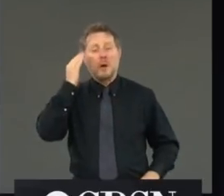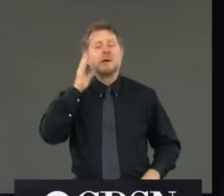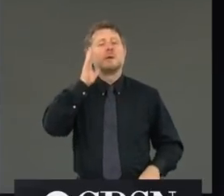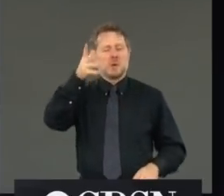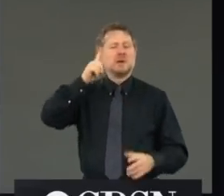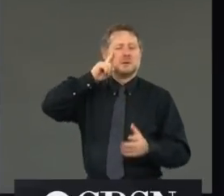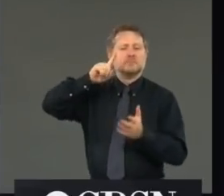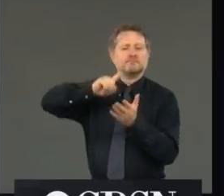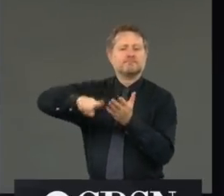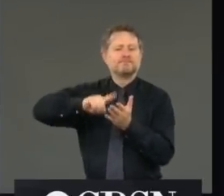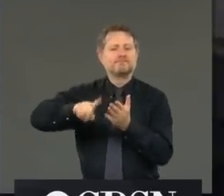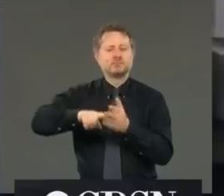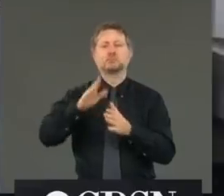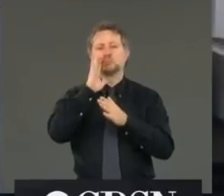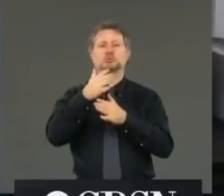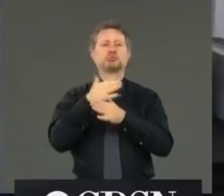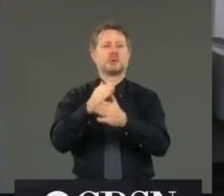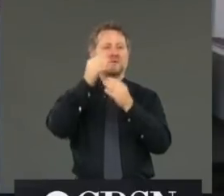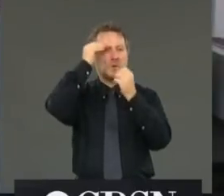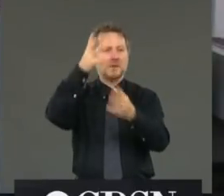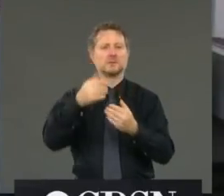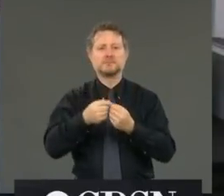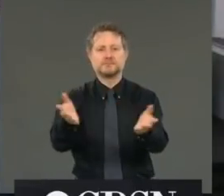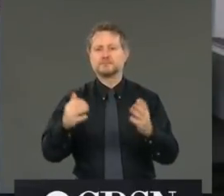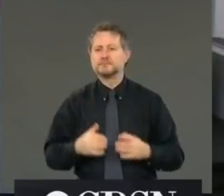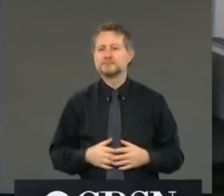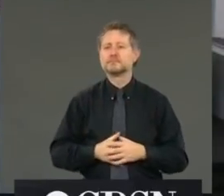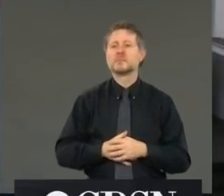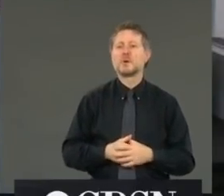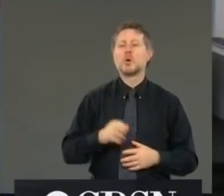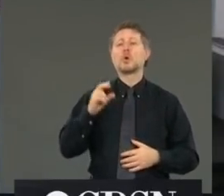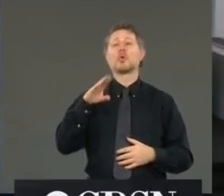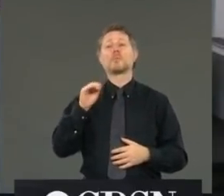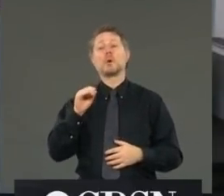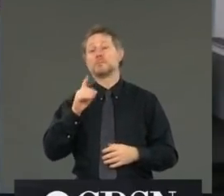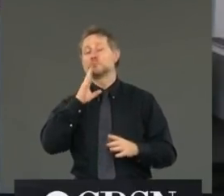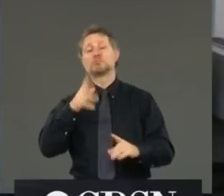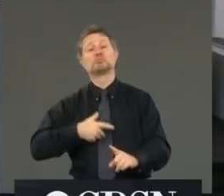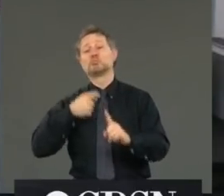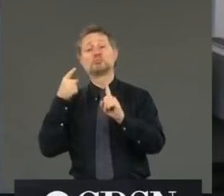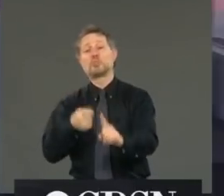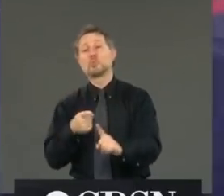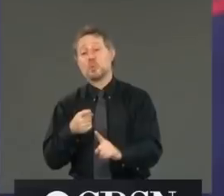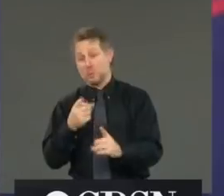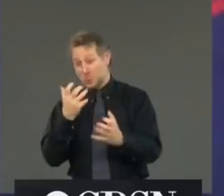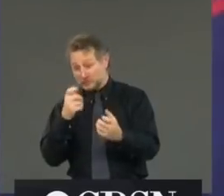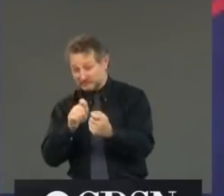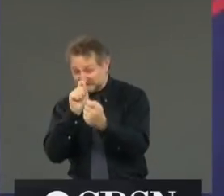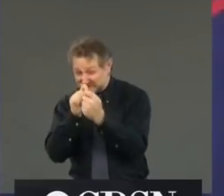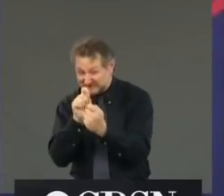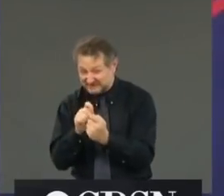SOME DON'T, JUST WHAT THE GOVERNOR MENTIONED HERE IS THAT WE ASKED SOME CONFIRMED, SOME PRESUMED OR PROBABLE DEATHS, AND THEY SAID THEY NEED TO